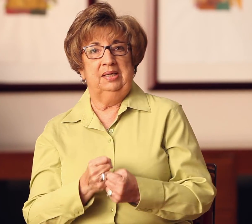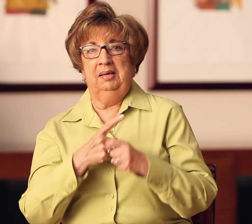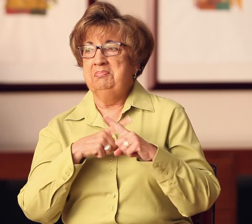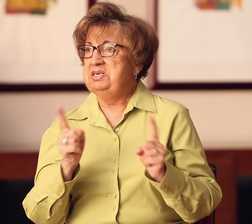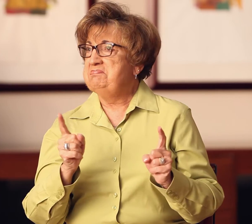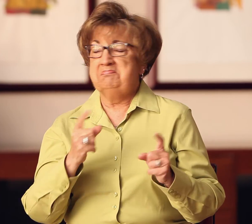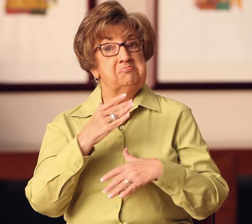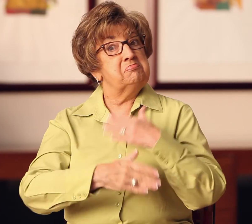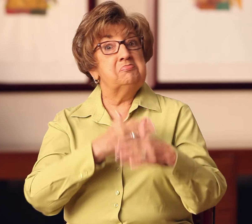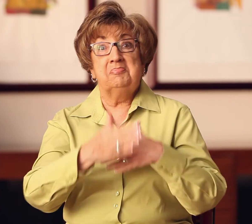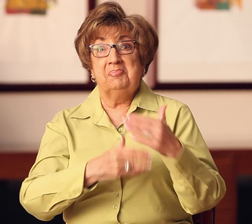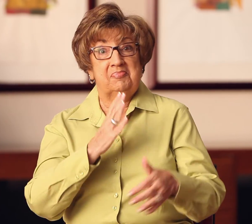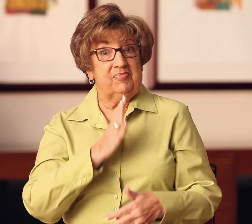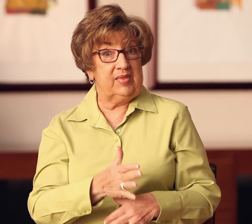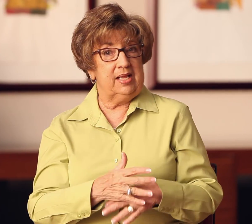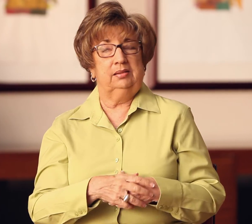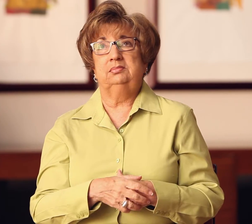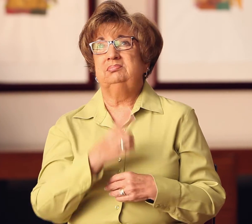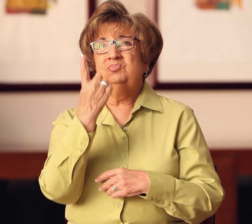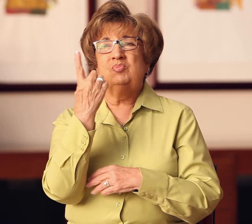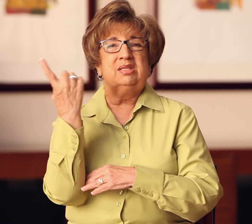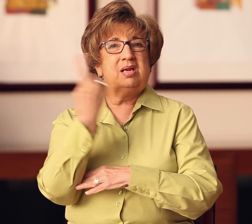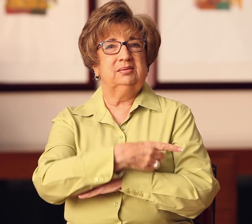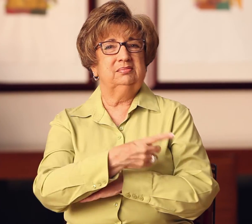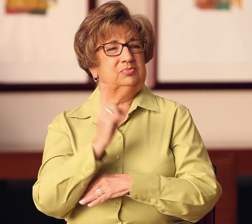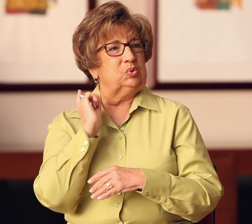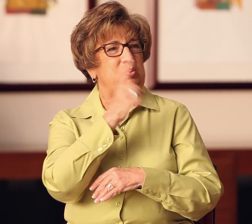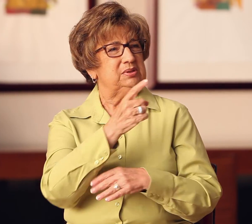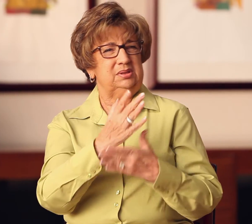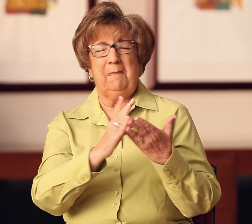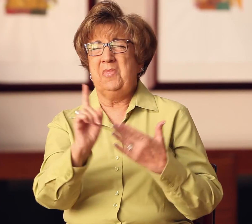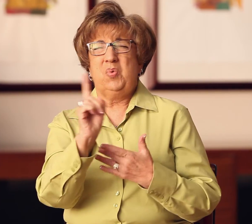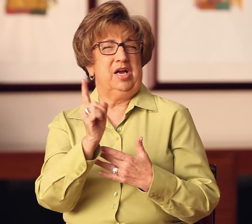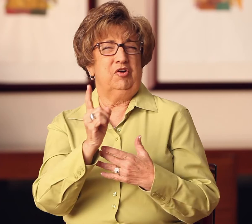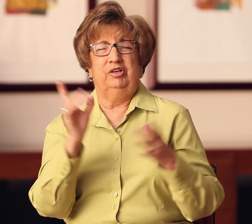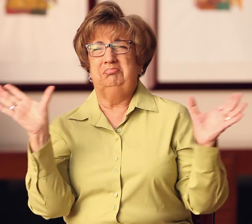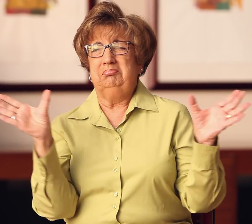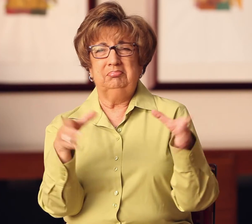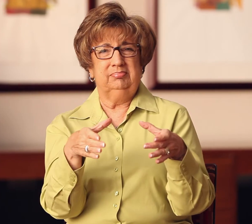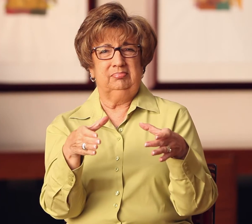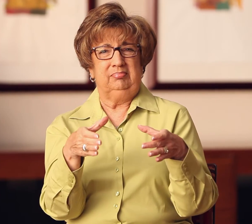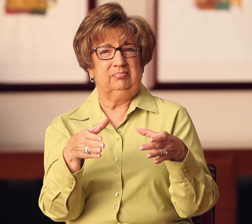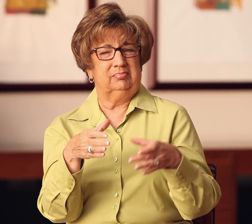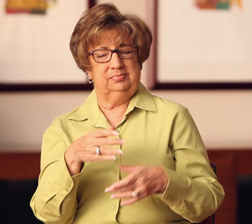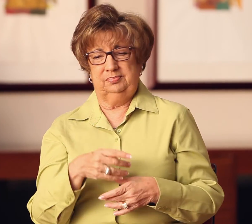but overall, it's been fine. One day, I went somewhere, and there were a group of people.